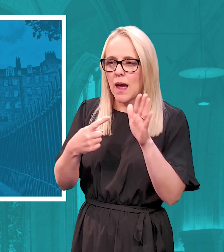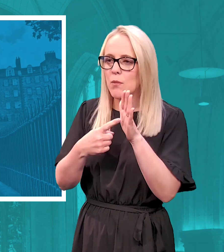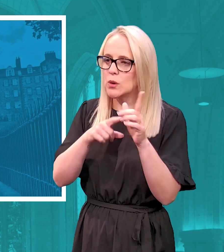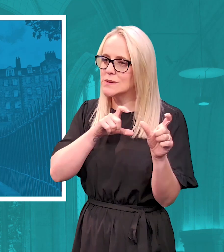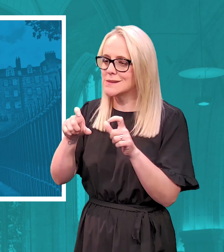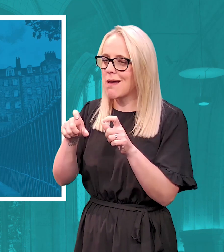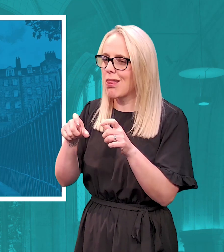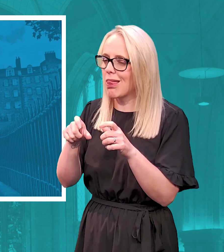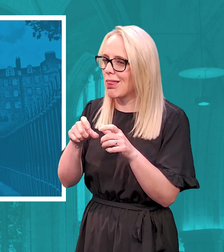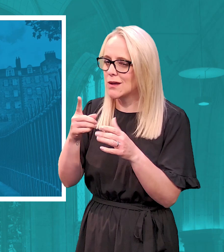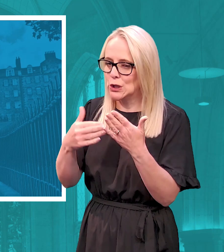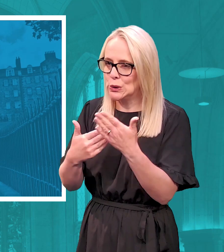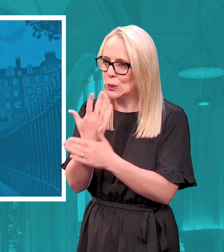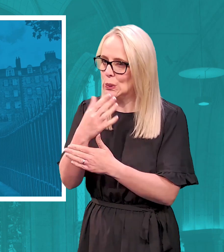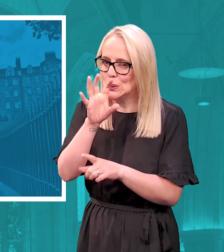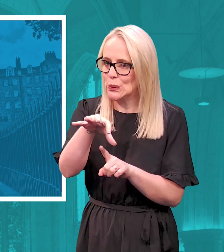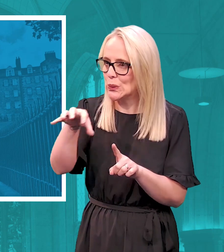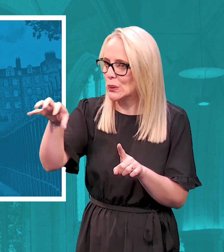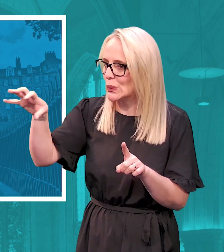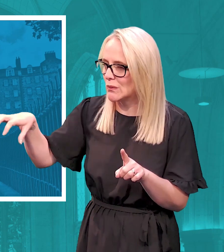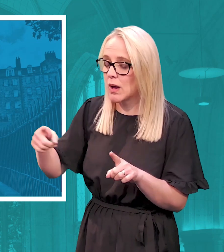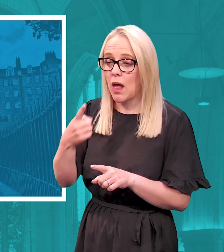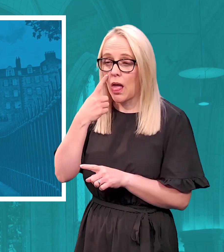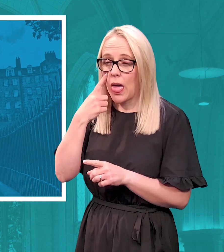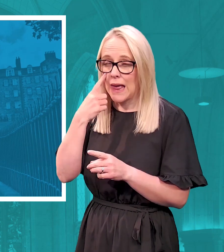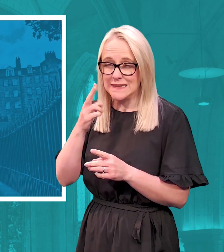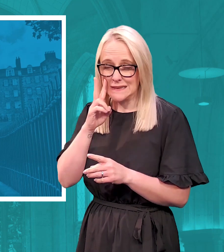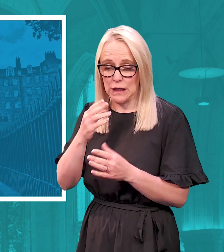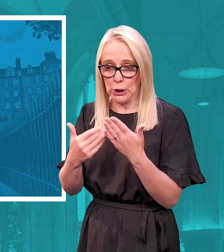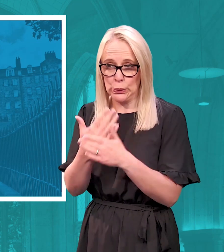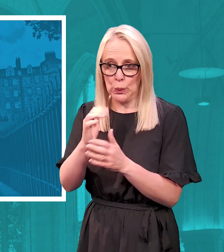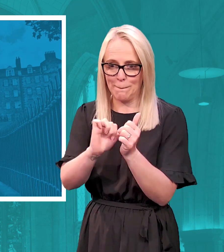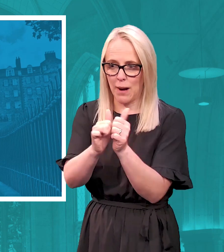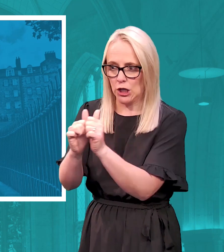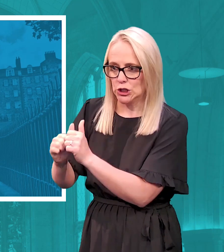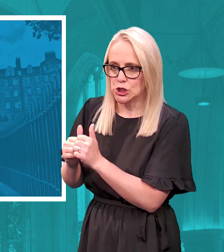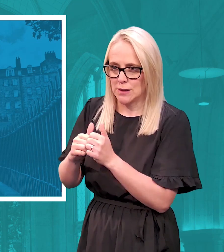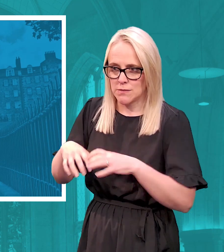And there are green shoots, new partnerships that may indicate new direction for the estate.